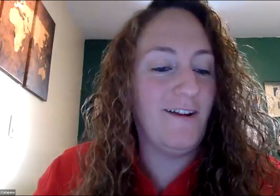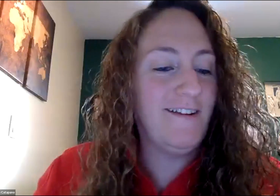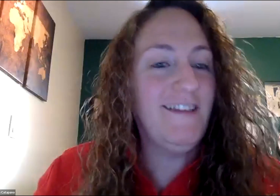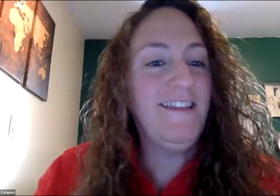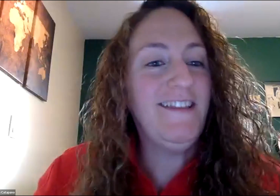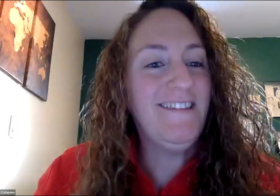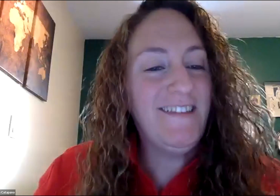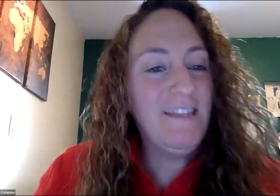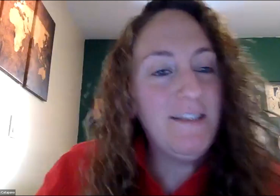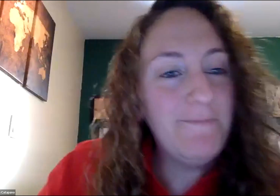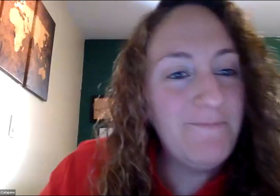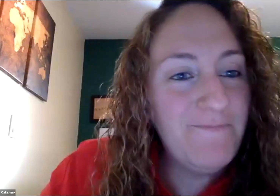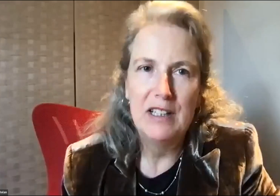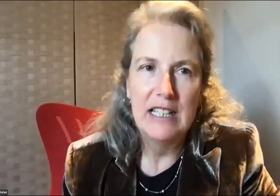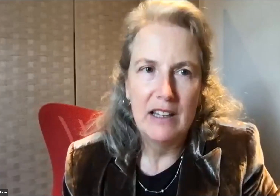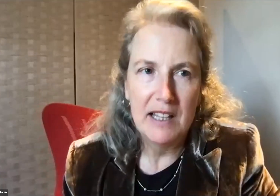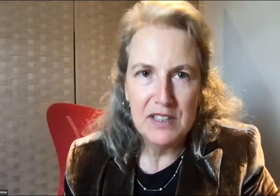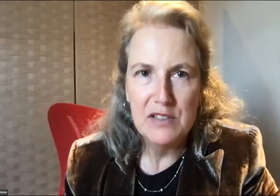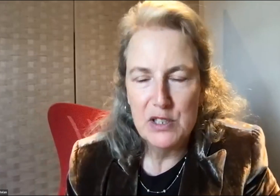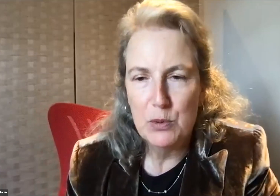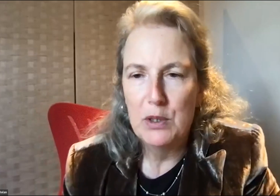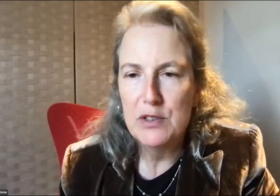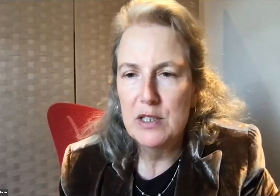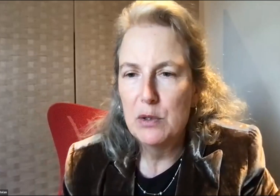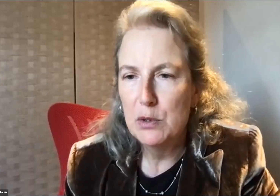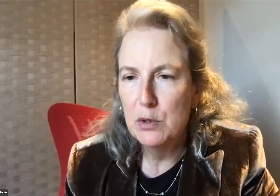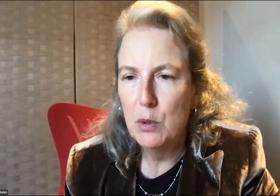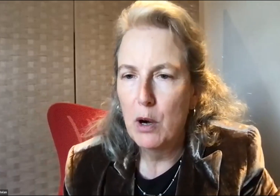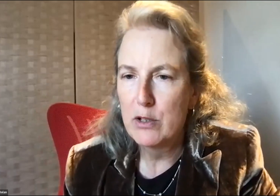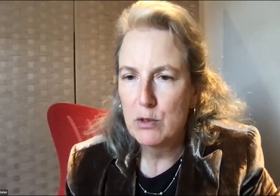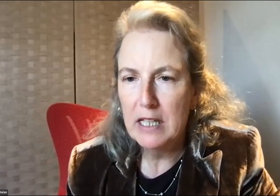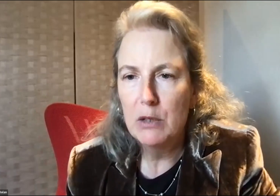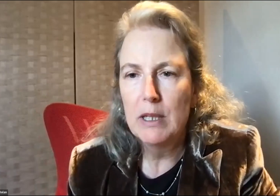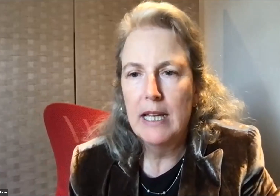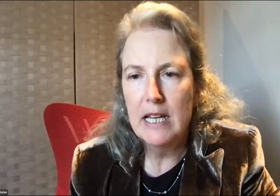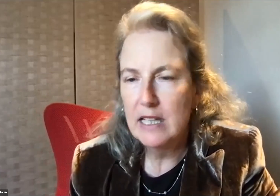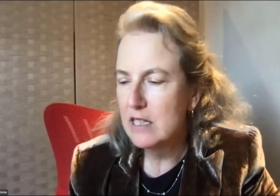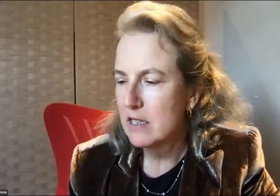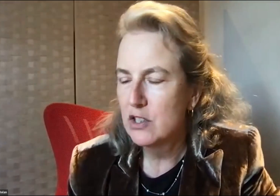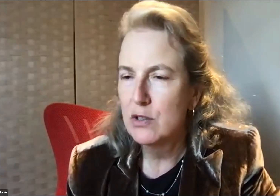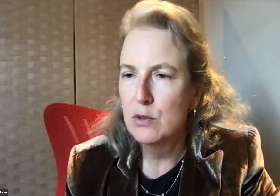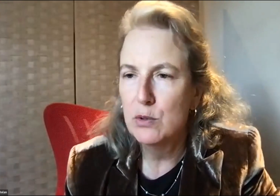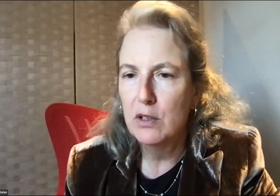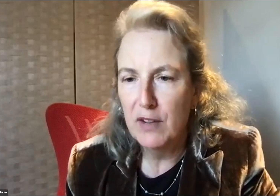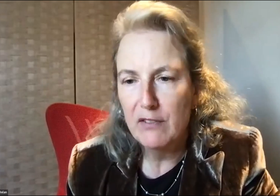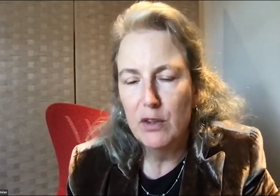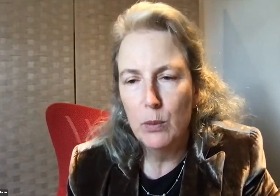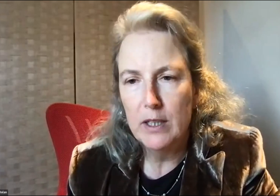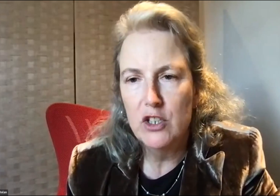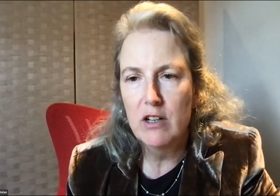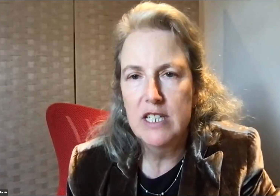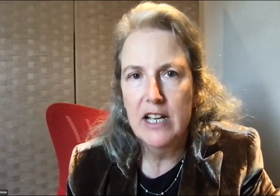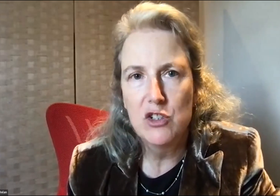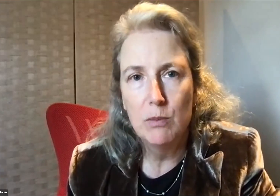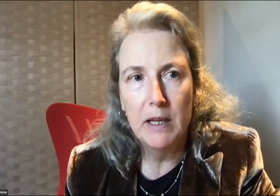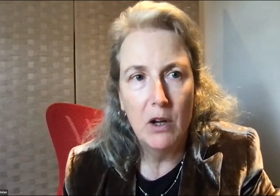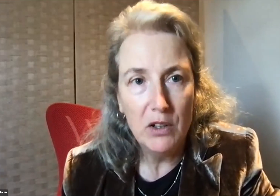So it's always an honor. There are definitely a lot of individuals who are directly related to the fight for the wheelchair statute.